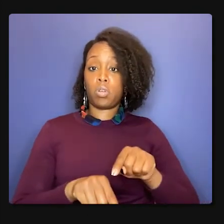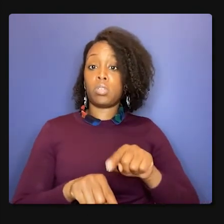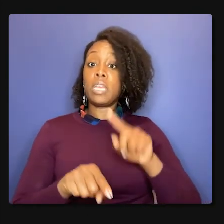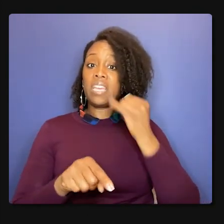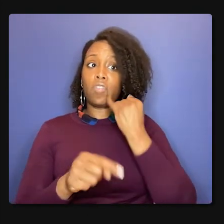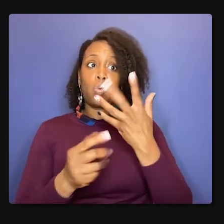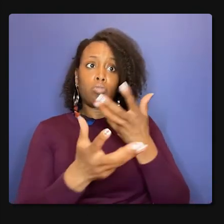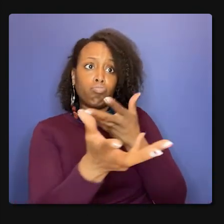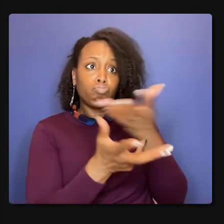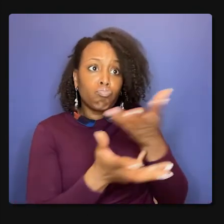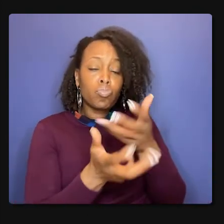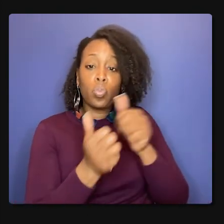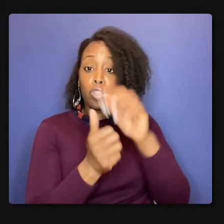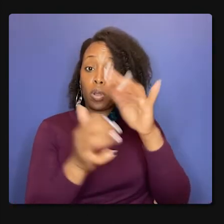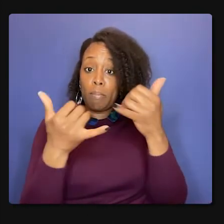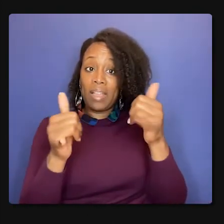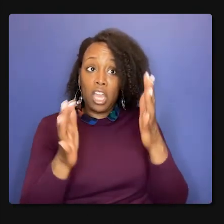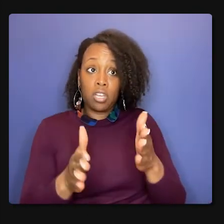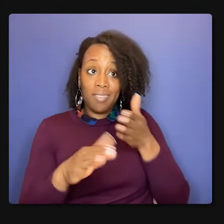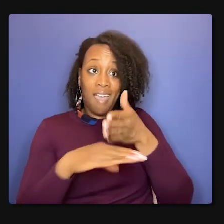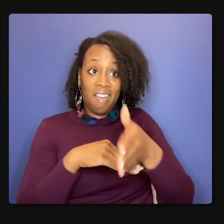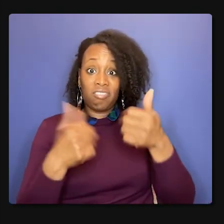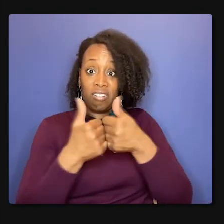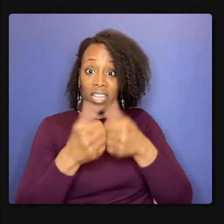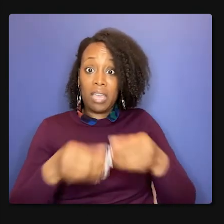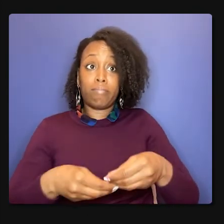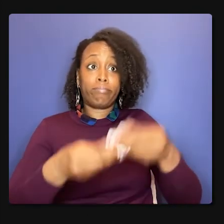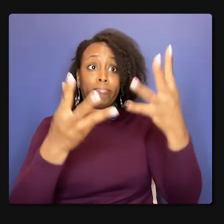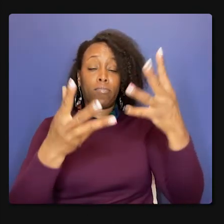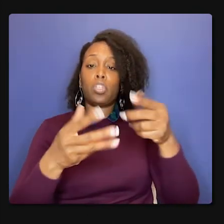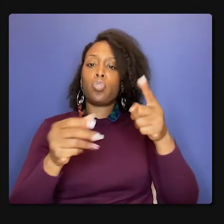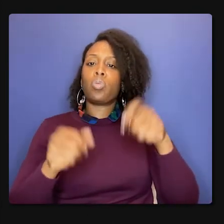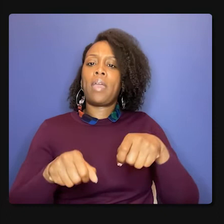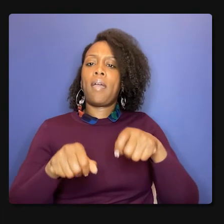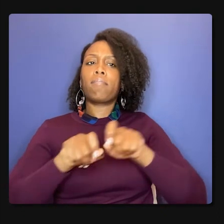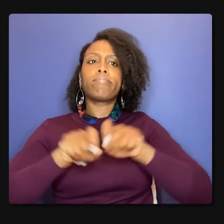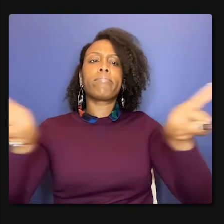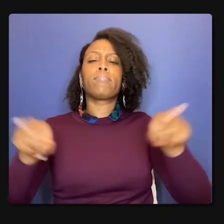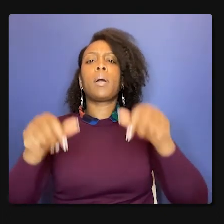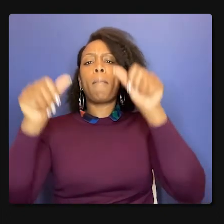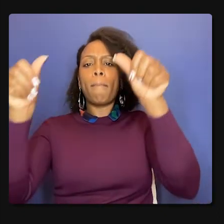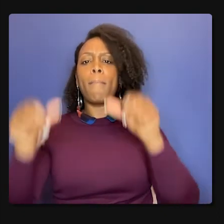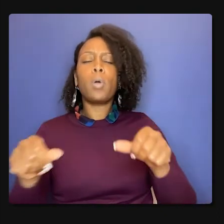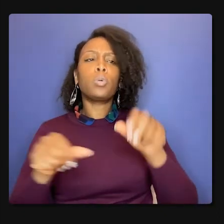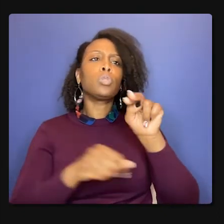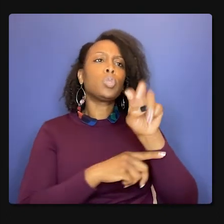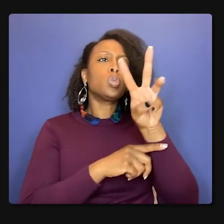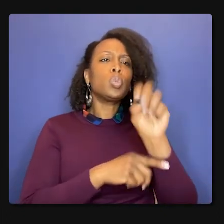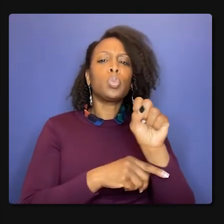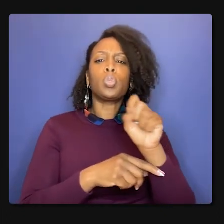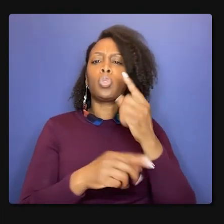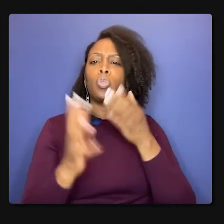To engage with your players after your game is launched, you can author posts and news through Xbox Official Clubs